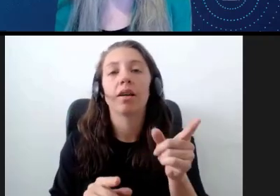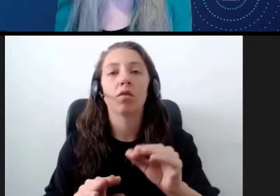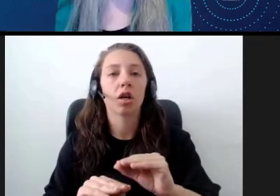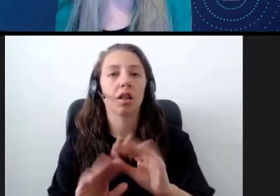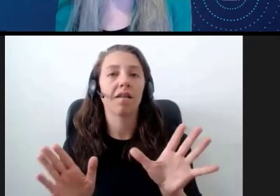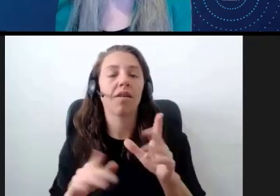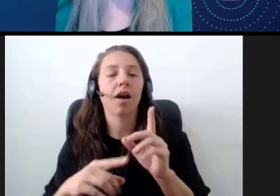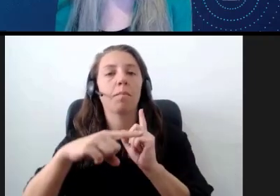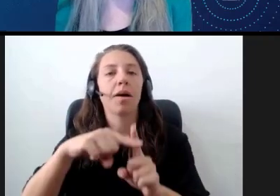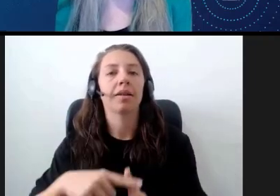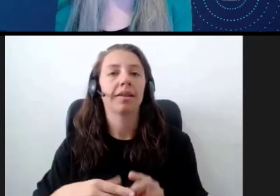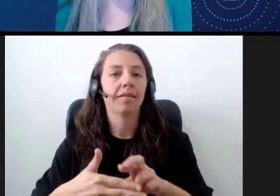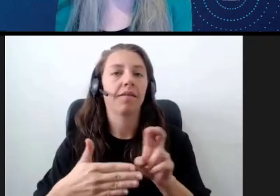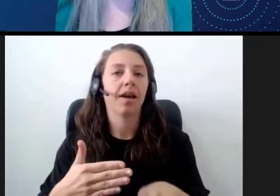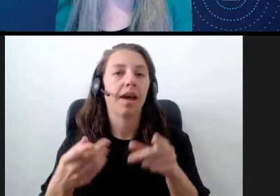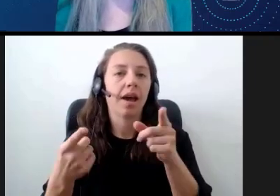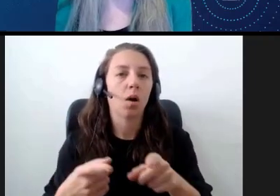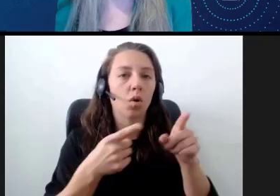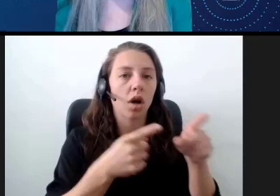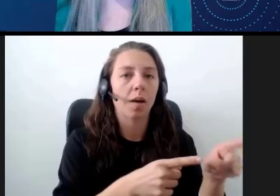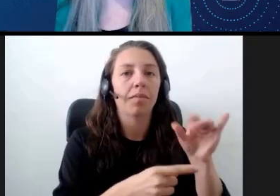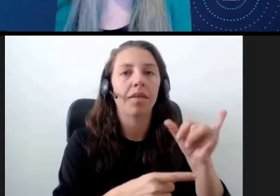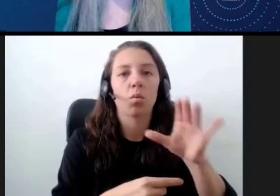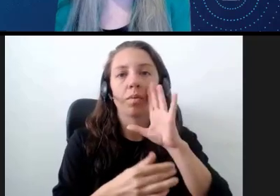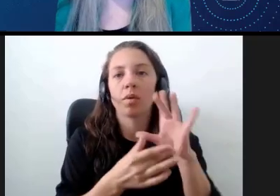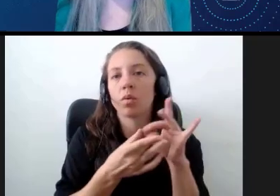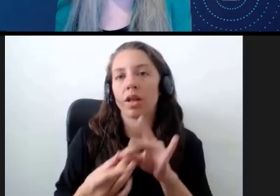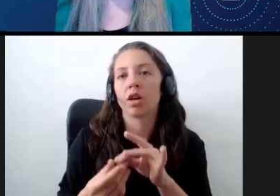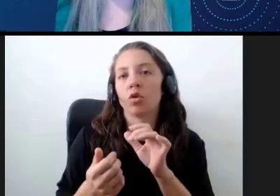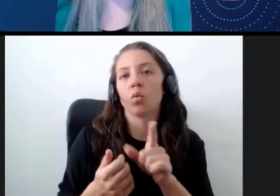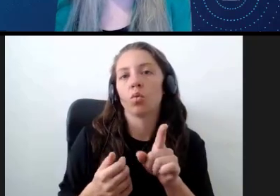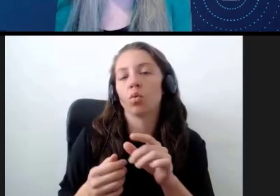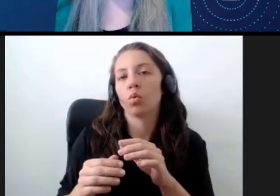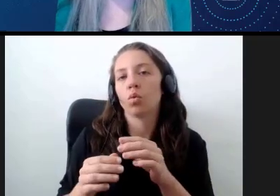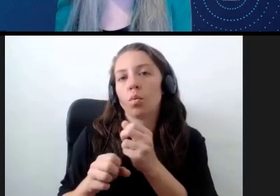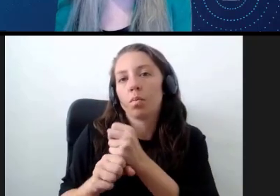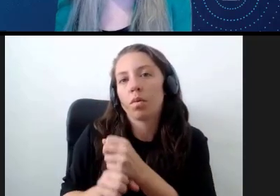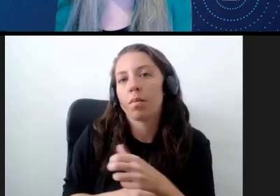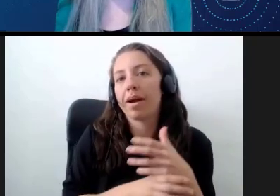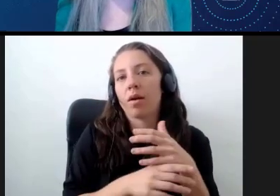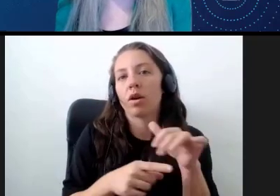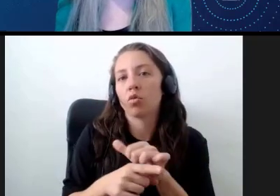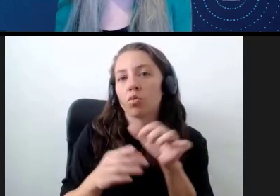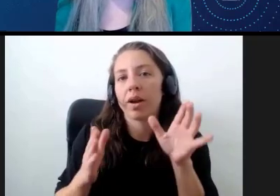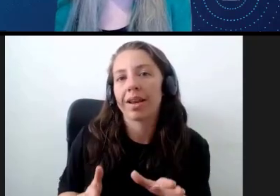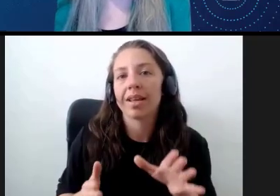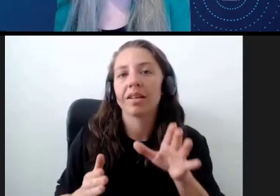related to preparing trainees for the breadth of research and related careers related relevant to NIH's mission.